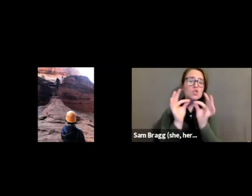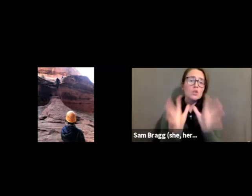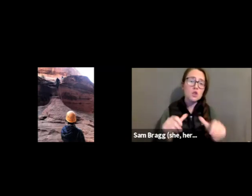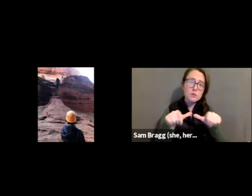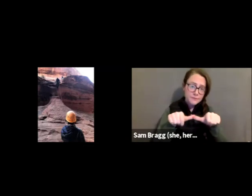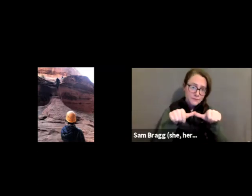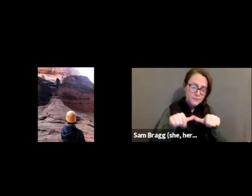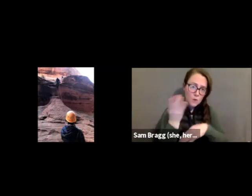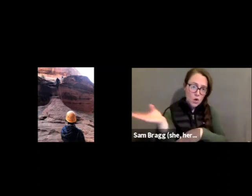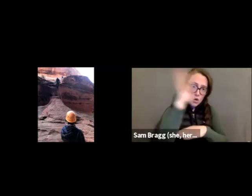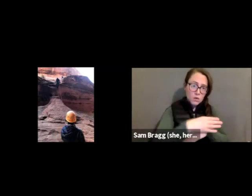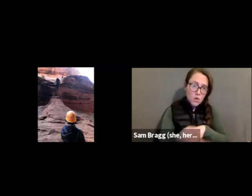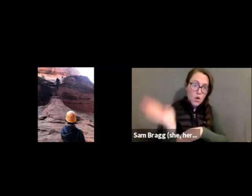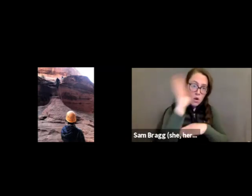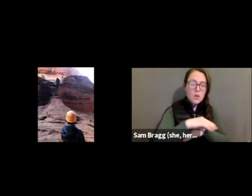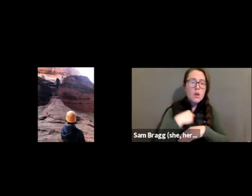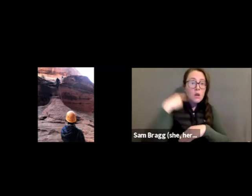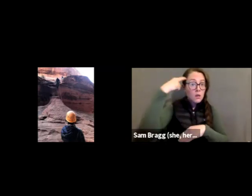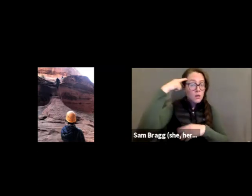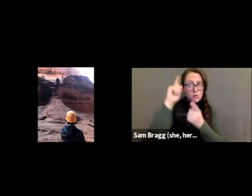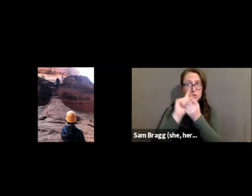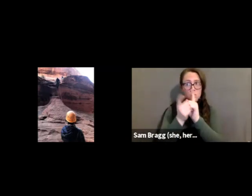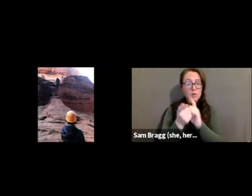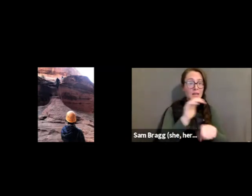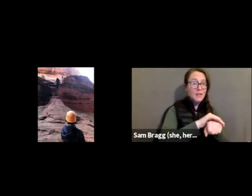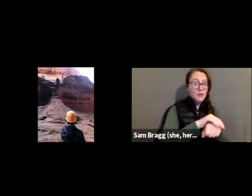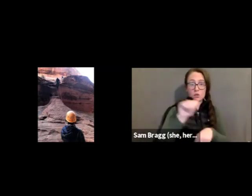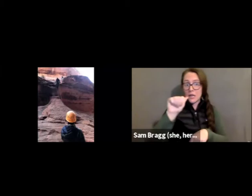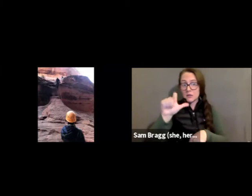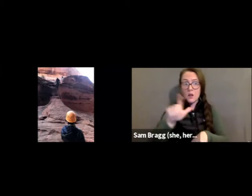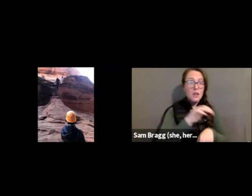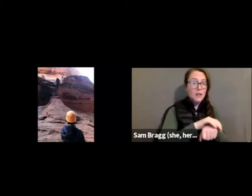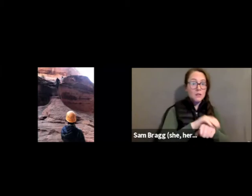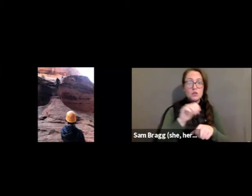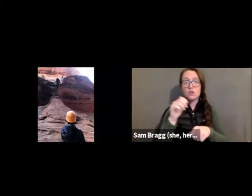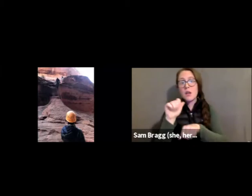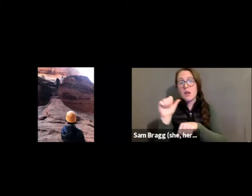So understand for three of those trips that I made I had the same interpreters